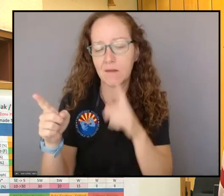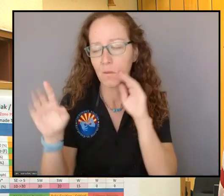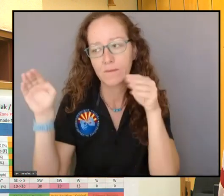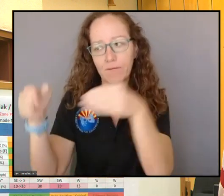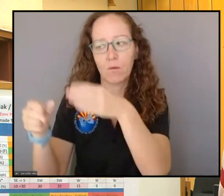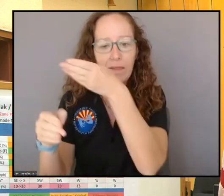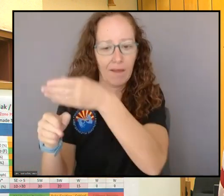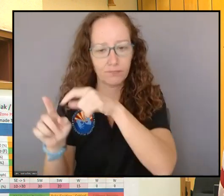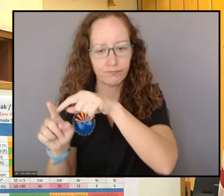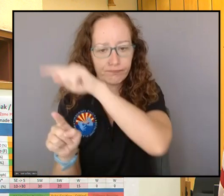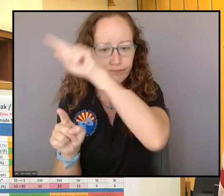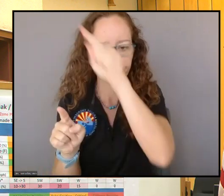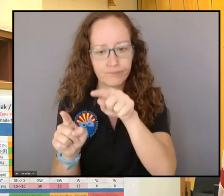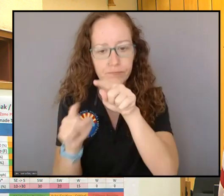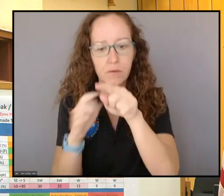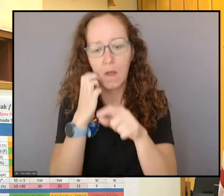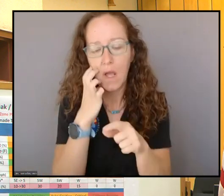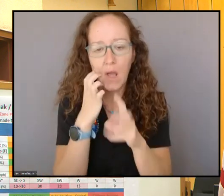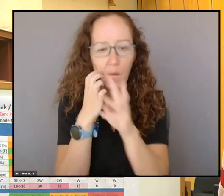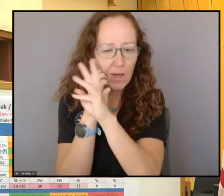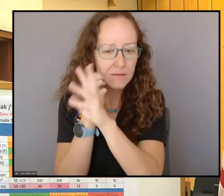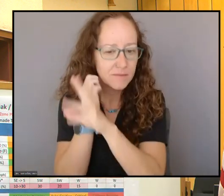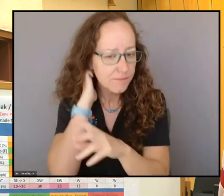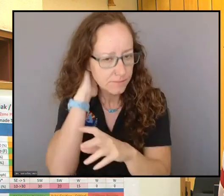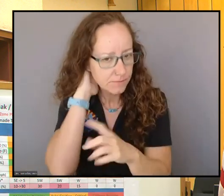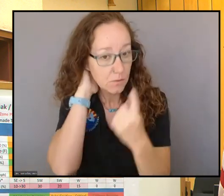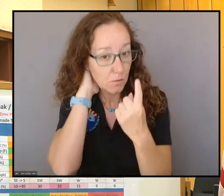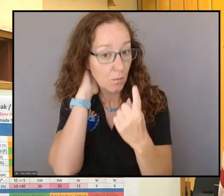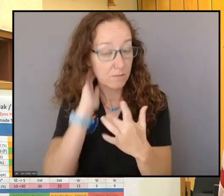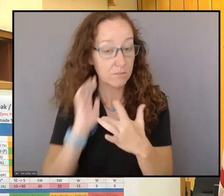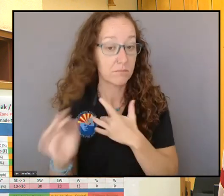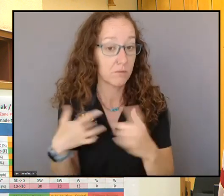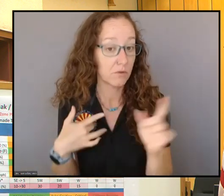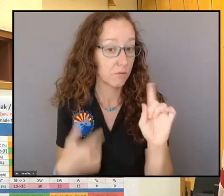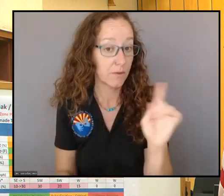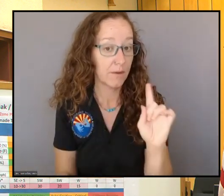of our areas of concern is around Angostura out to the